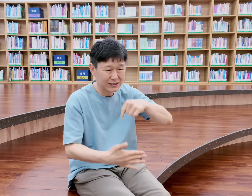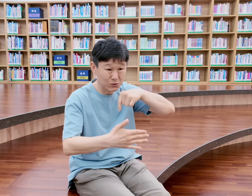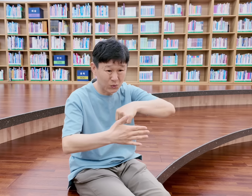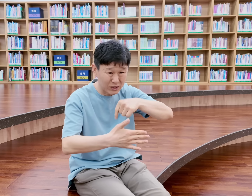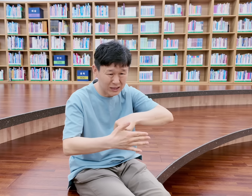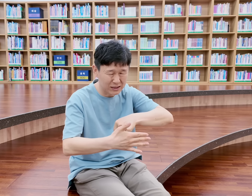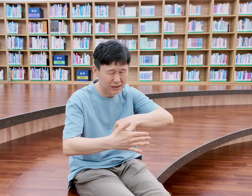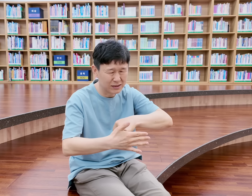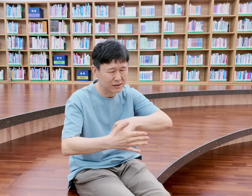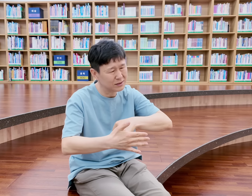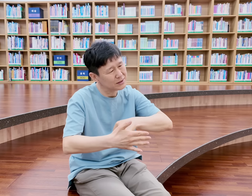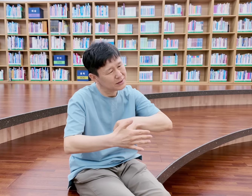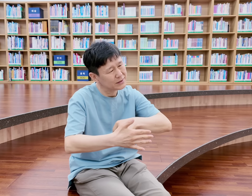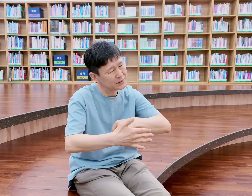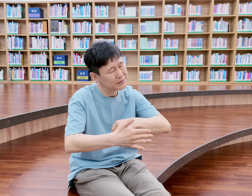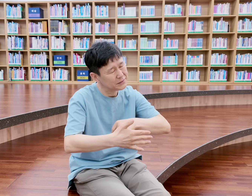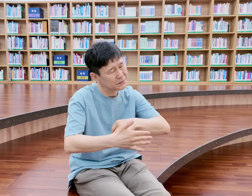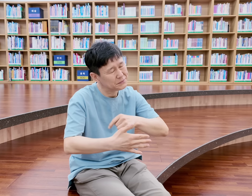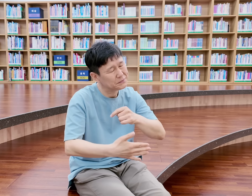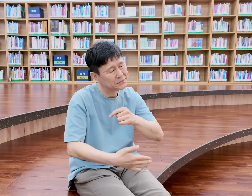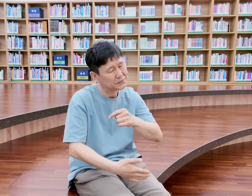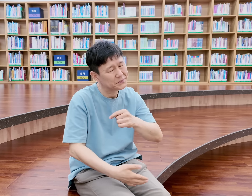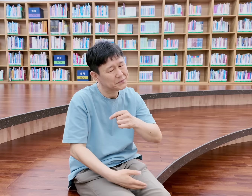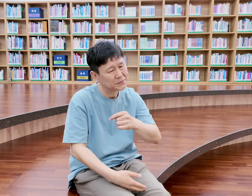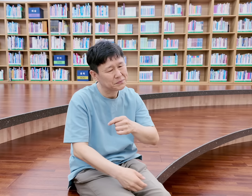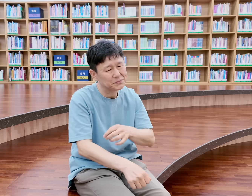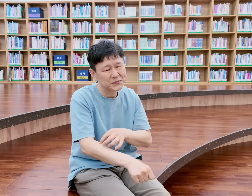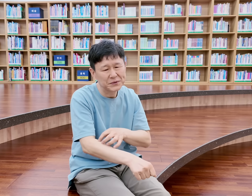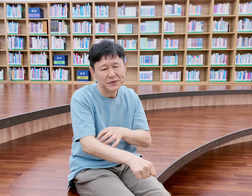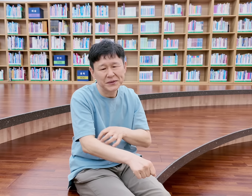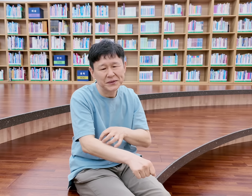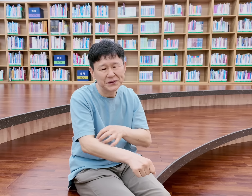there are times when I feel uncomfortable.